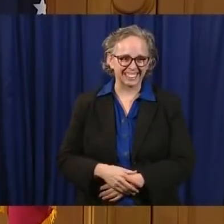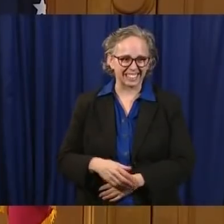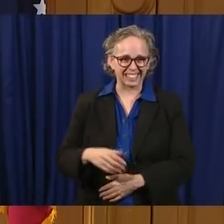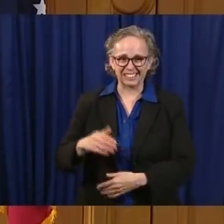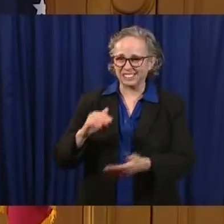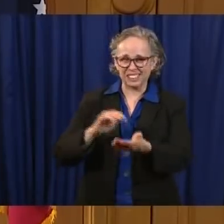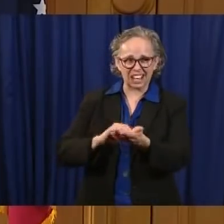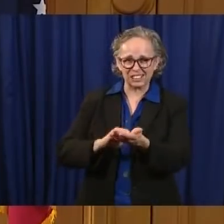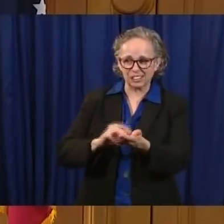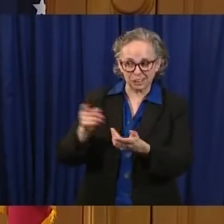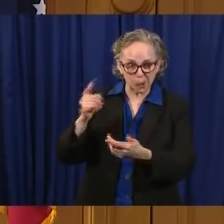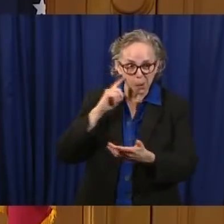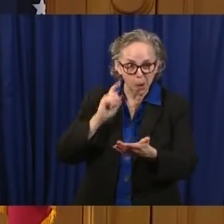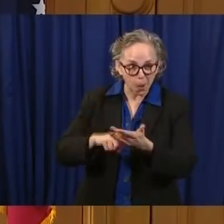DAUGHTER, ADDISON, DID THESE.